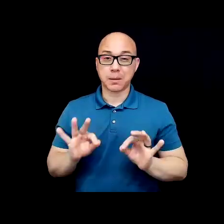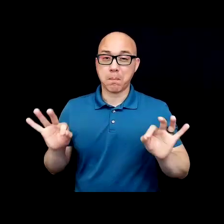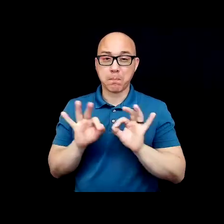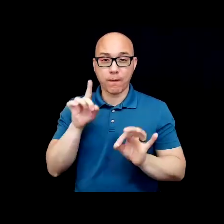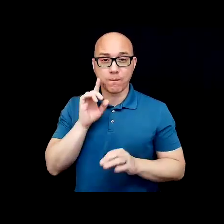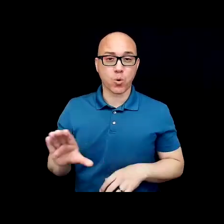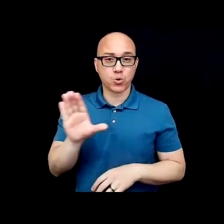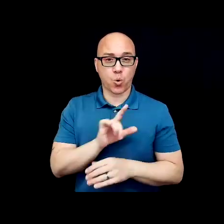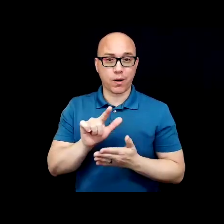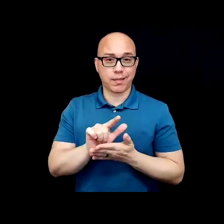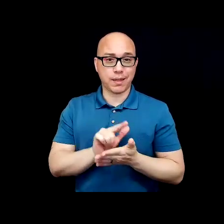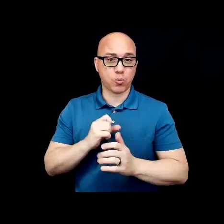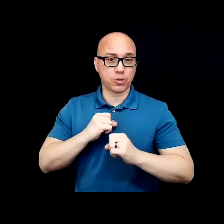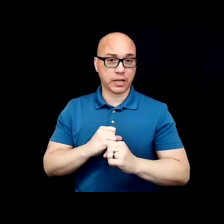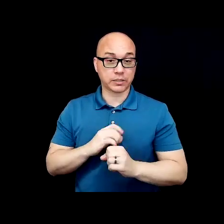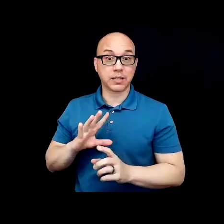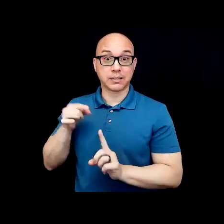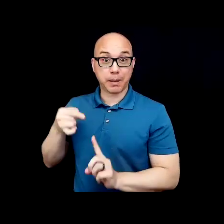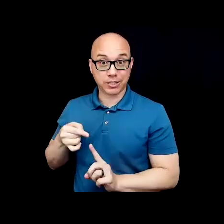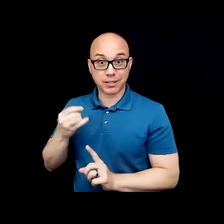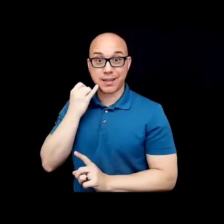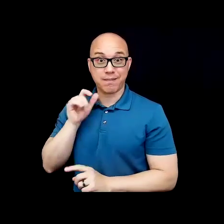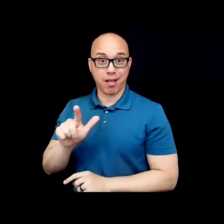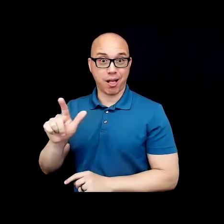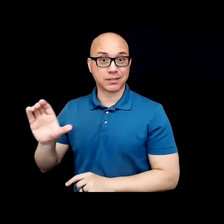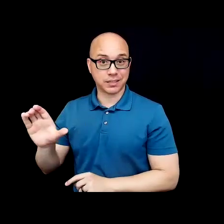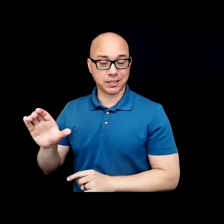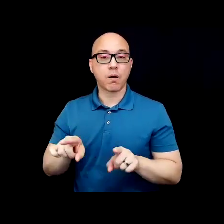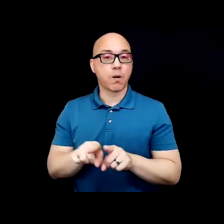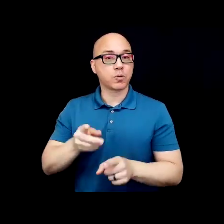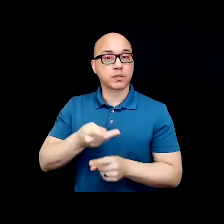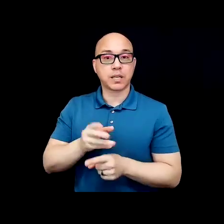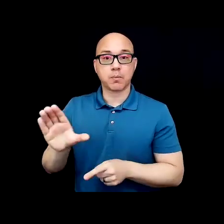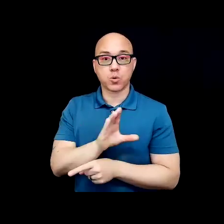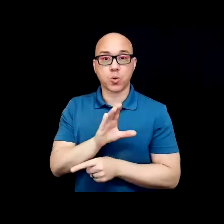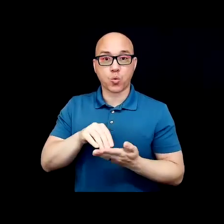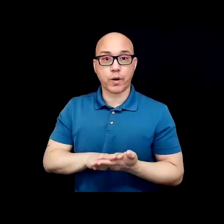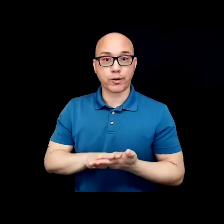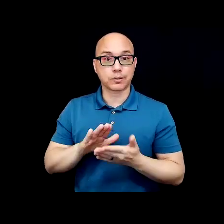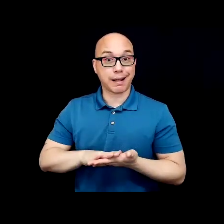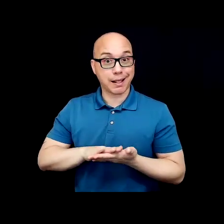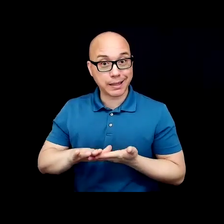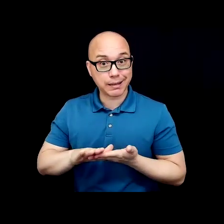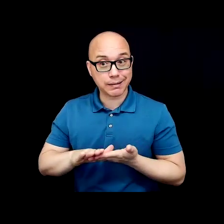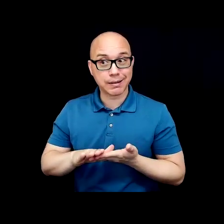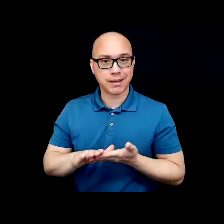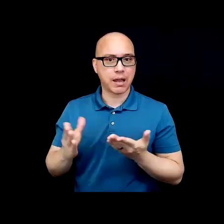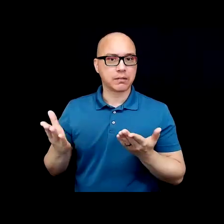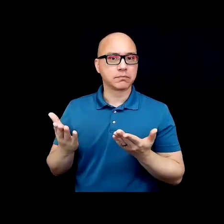especially as an LLC. It keeps your records clean, and it maintains your corporate vail.